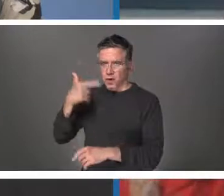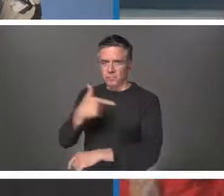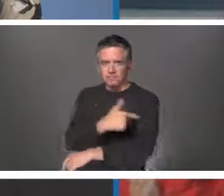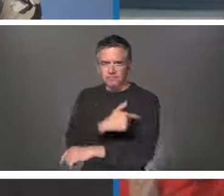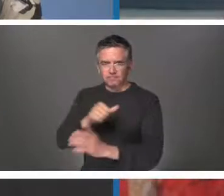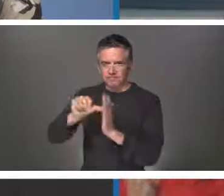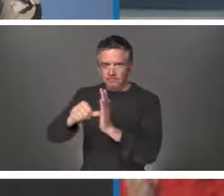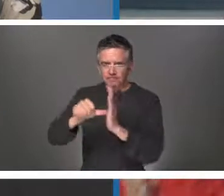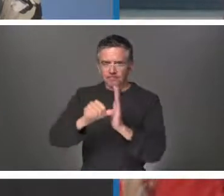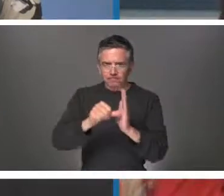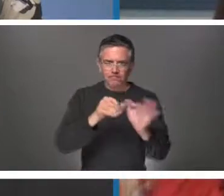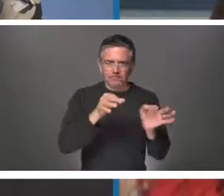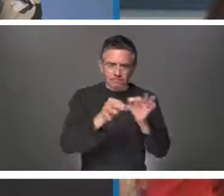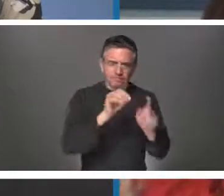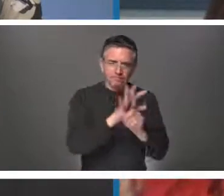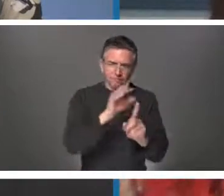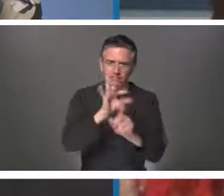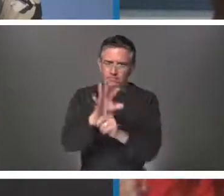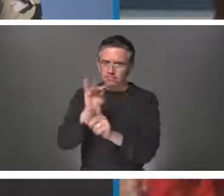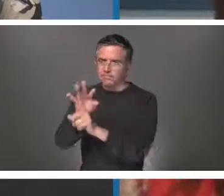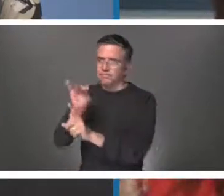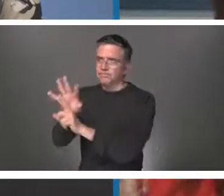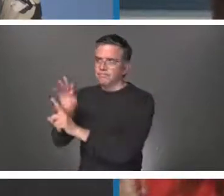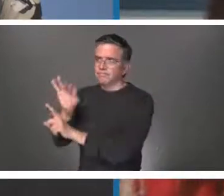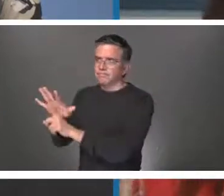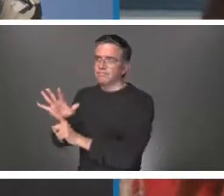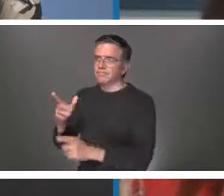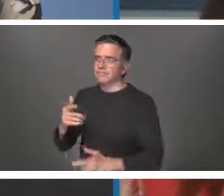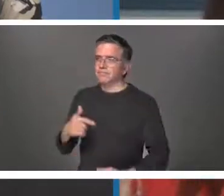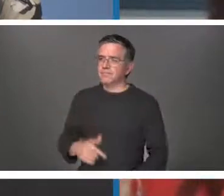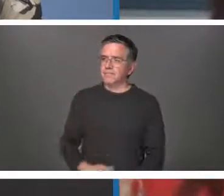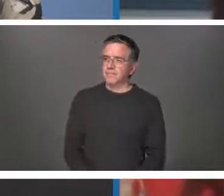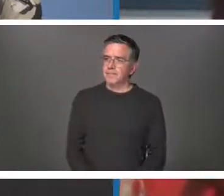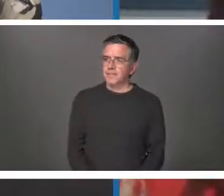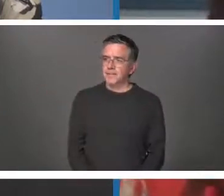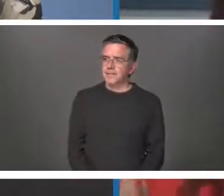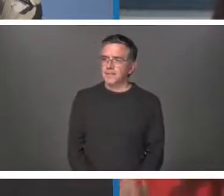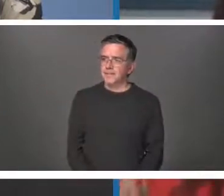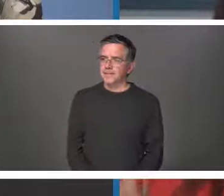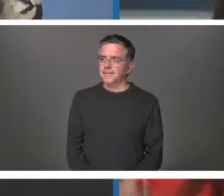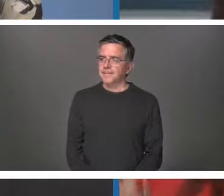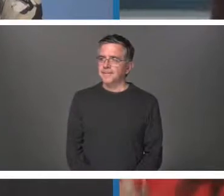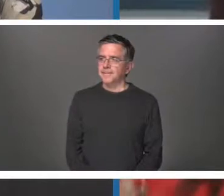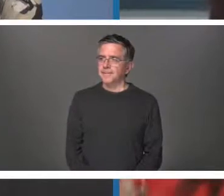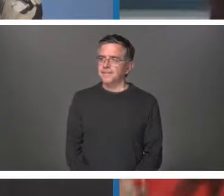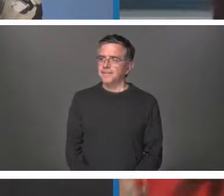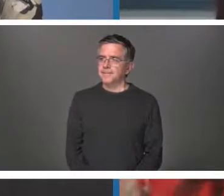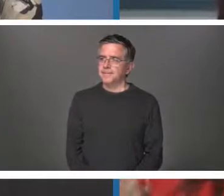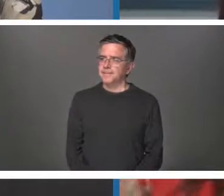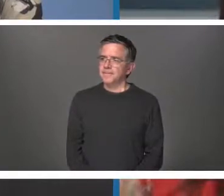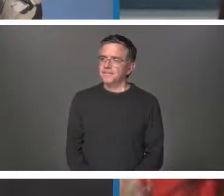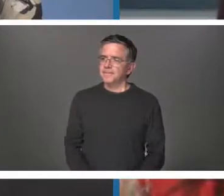Also, I wanna throw in, and this is not my phrasing. so credit where credit is due, this is from Jason at Northwest Youth Services.